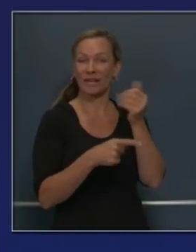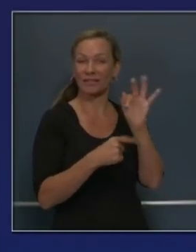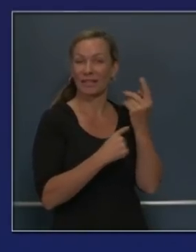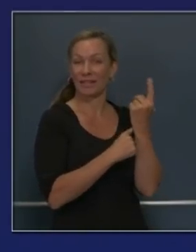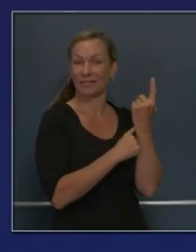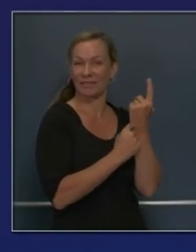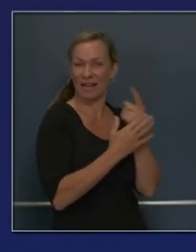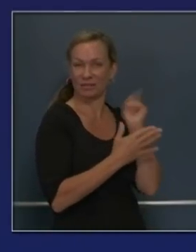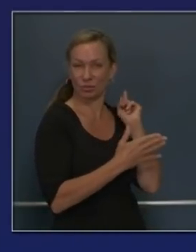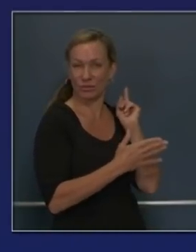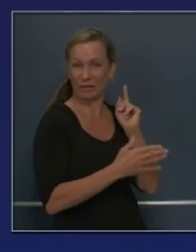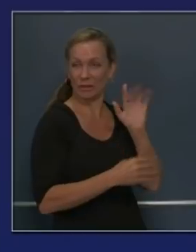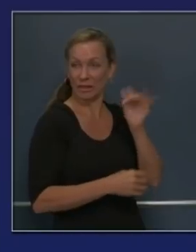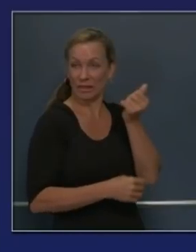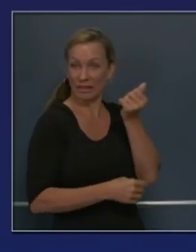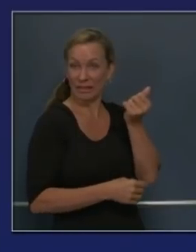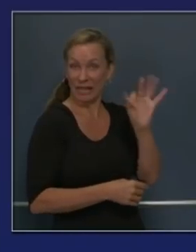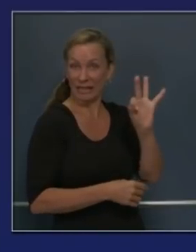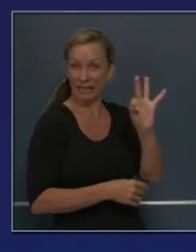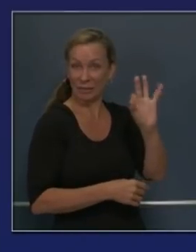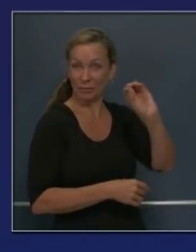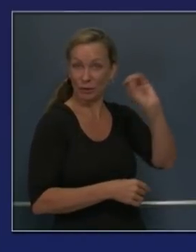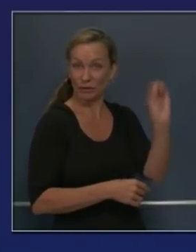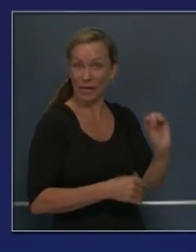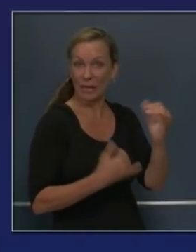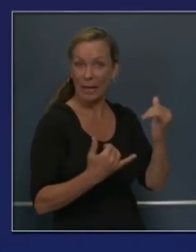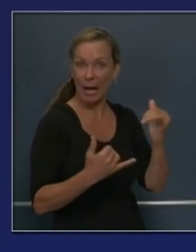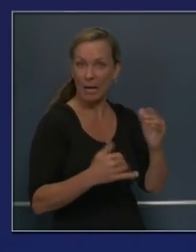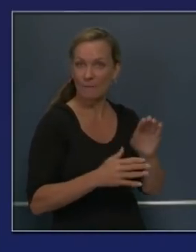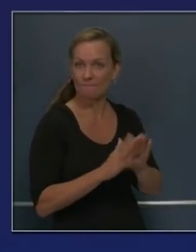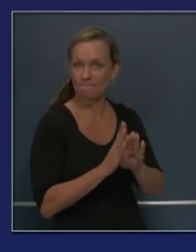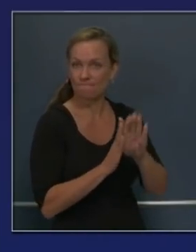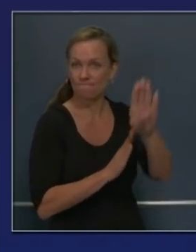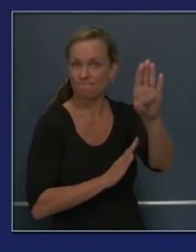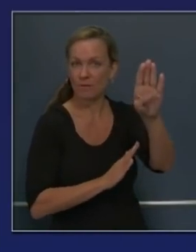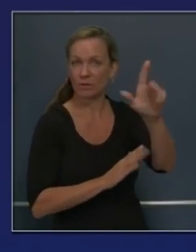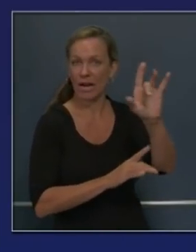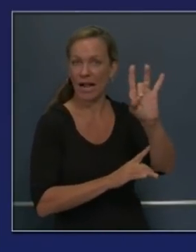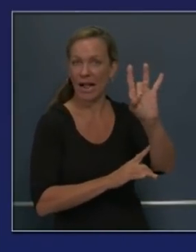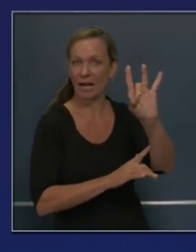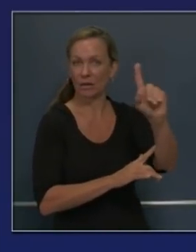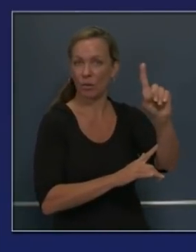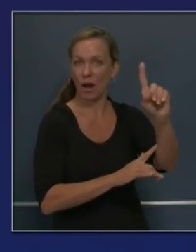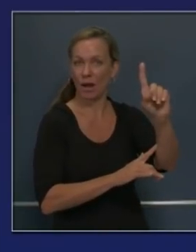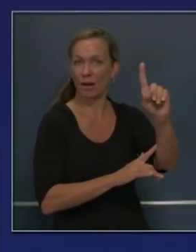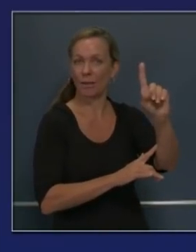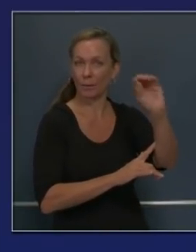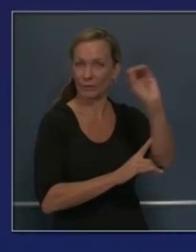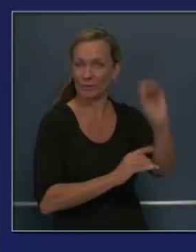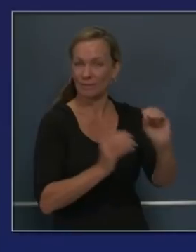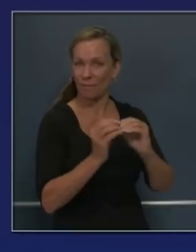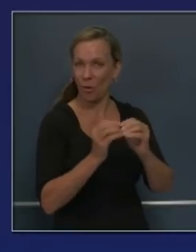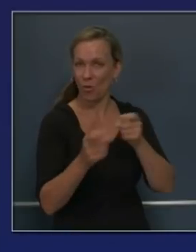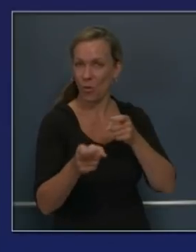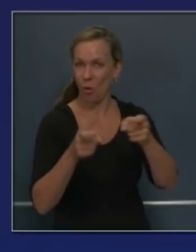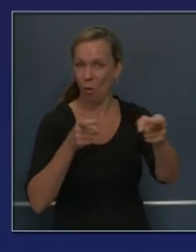PERCENT AND NOW OVER 81 PERCENT CONTAINED SO IT SHOWS WHAT IS POSSIBLE AND IT SHOWS WHAT WE ARE DOING OVER THE COURSE OF THE LAST FIVE OR SIX DAYS AND I